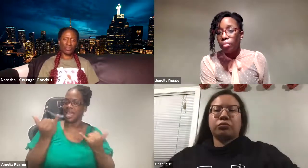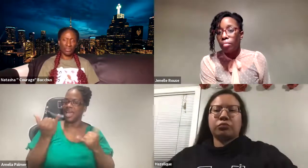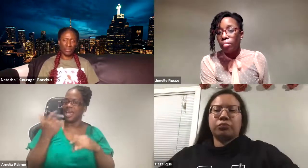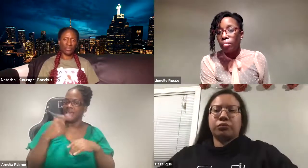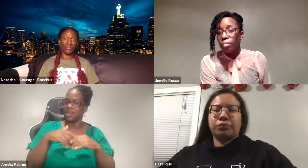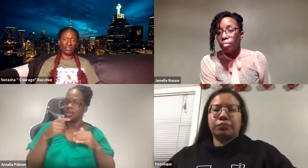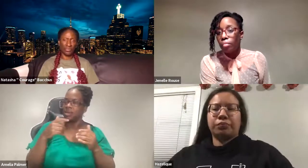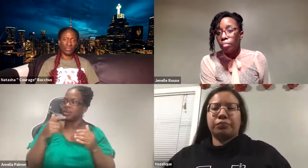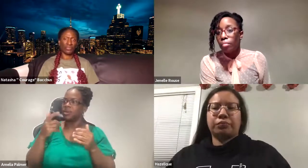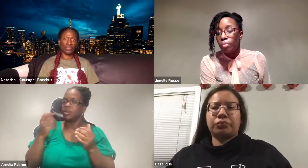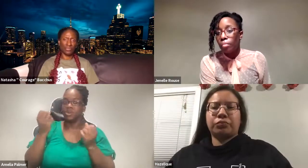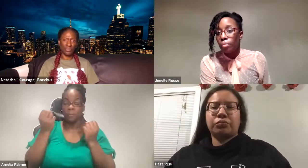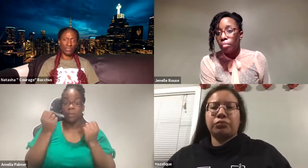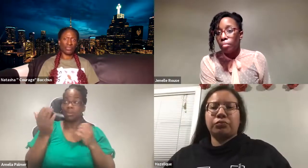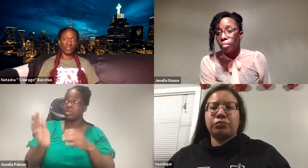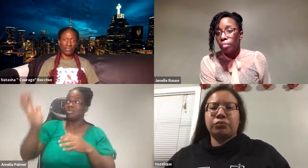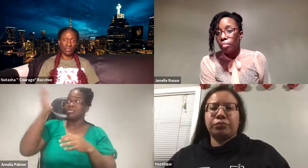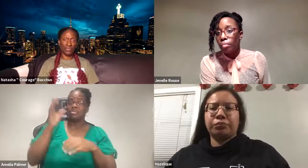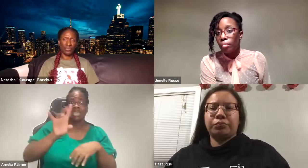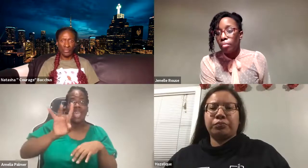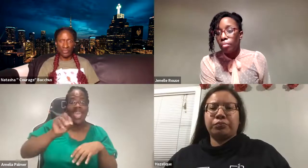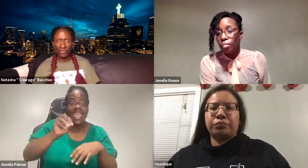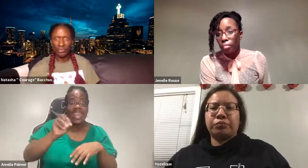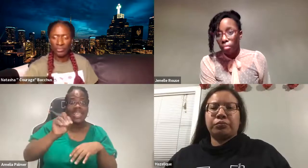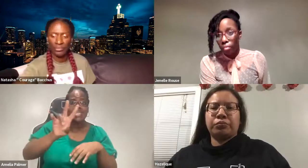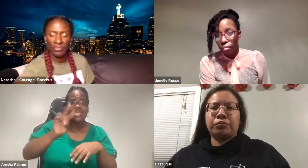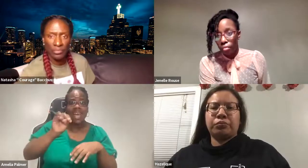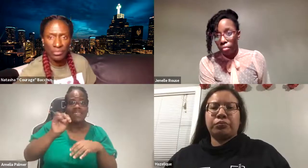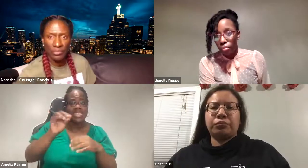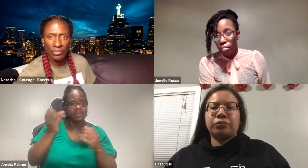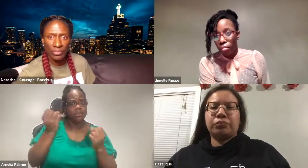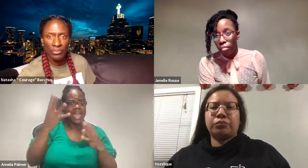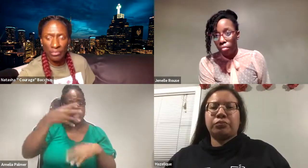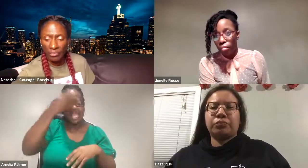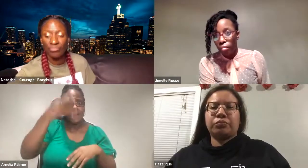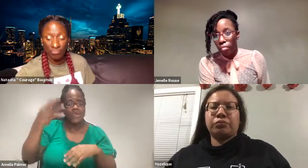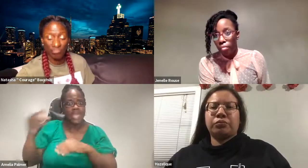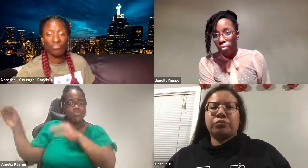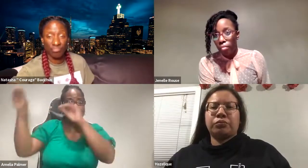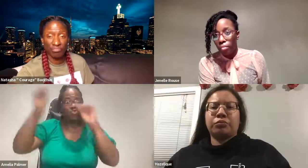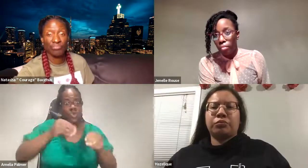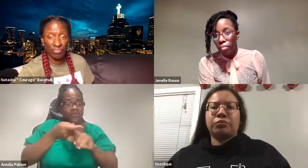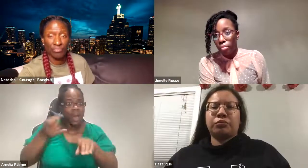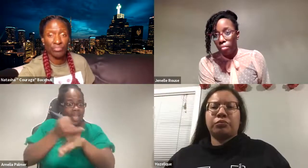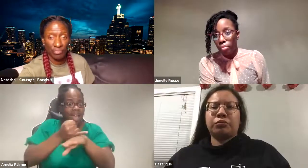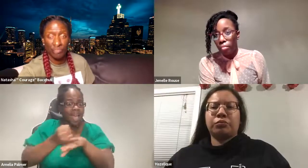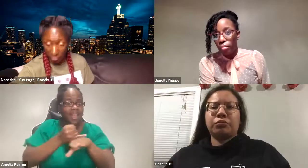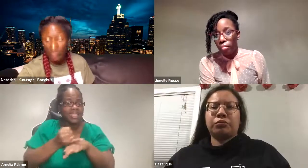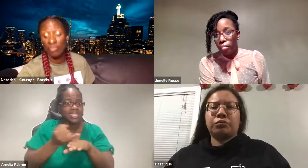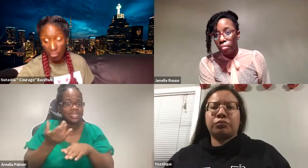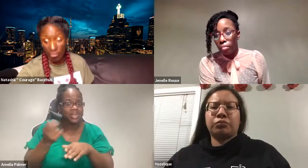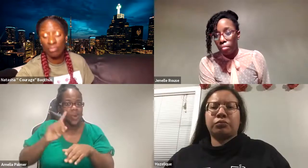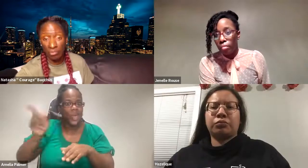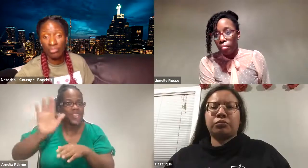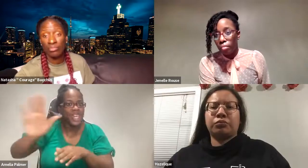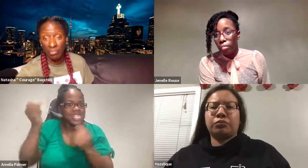why haven't i been educated about that? and you know so many immigrants are moving here